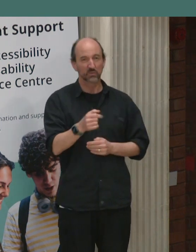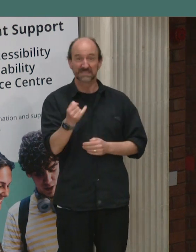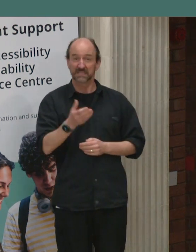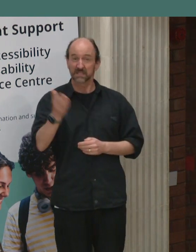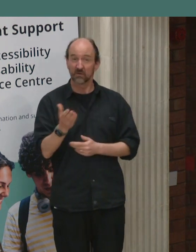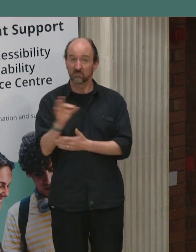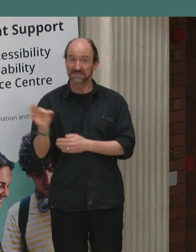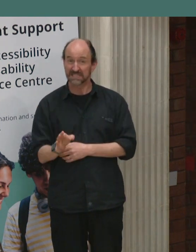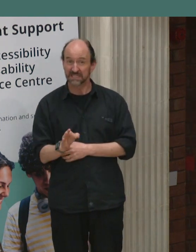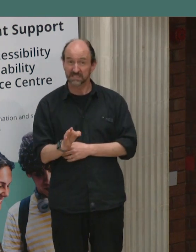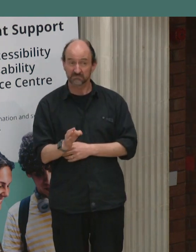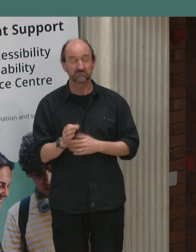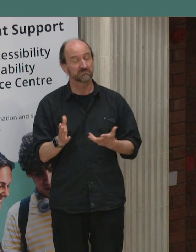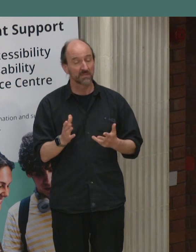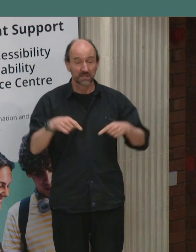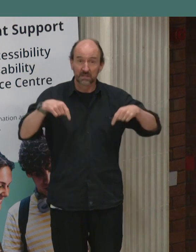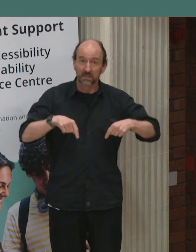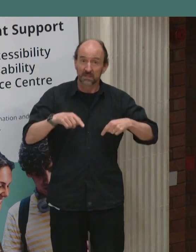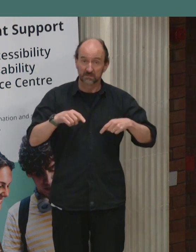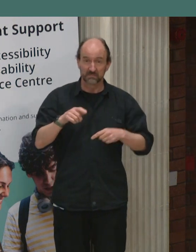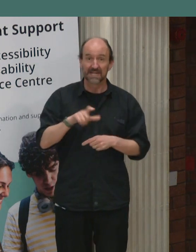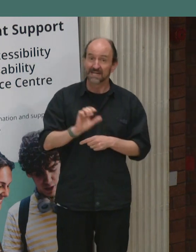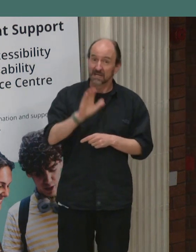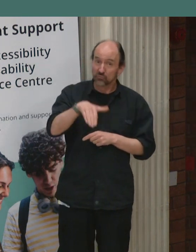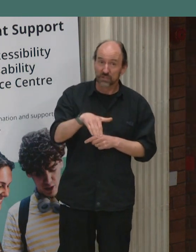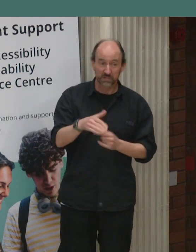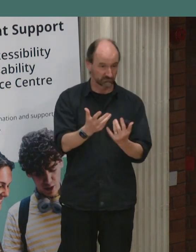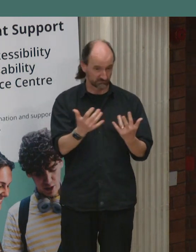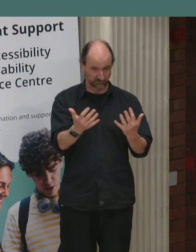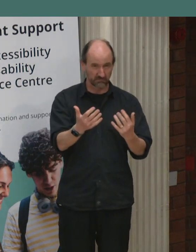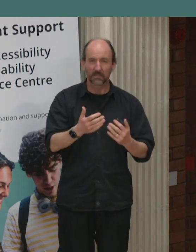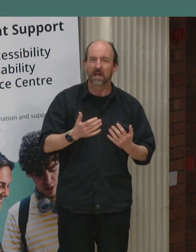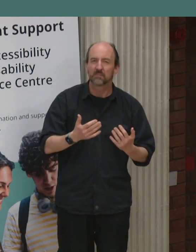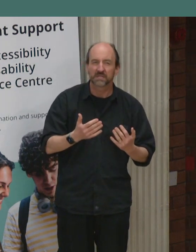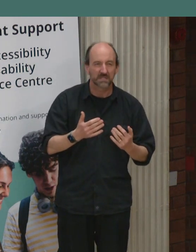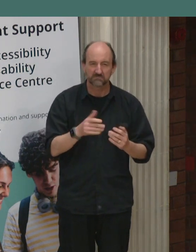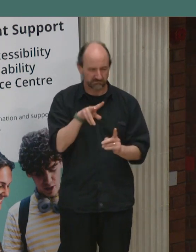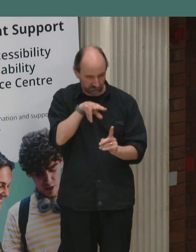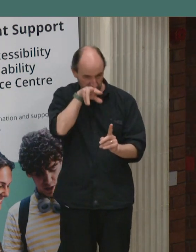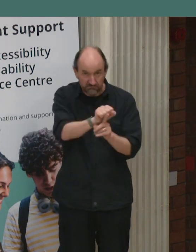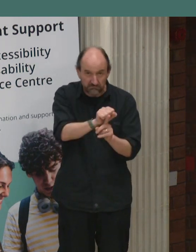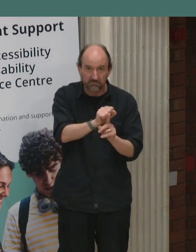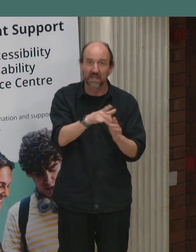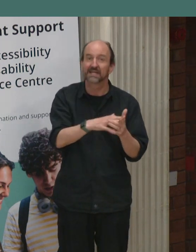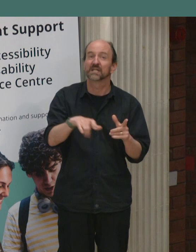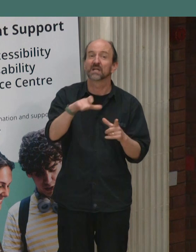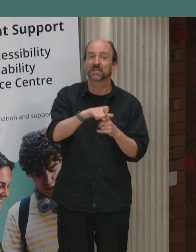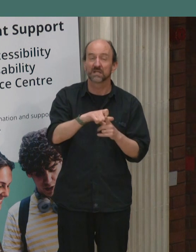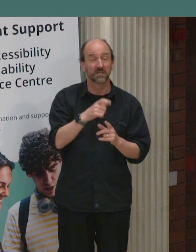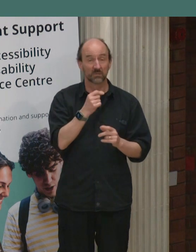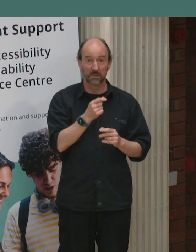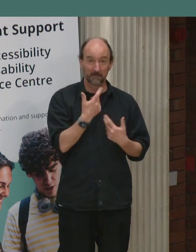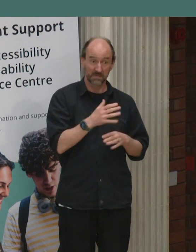At Cambridge the numbers suggest that diagnosed ADHD at the University as increased from 1.8% of